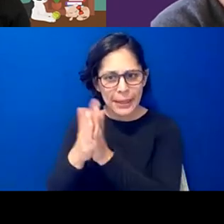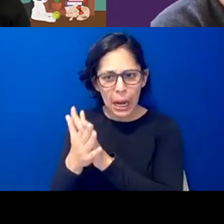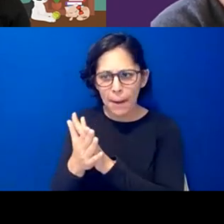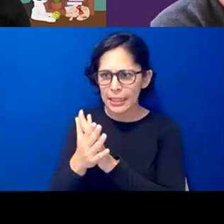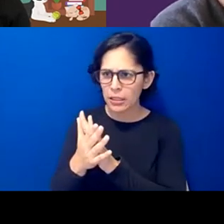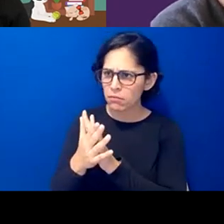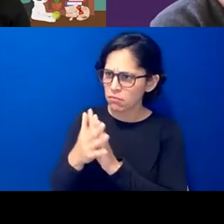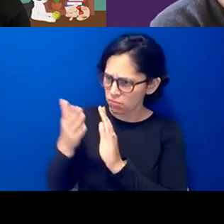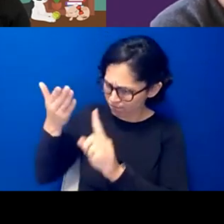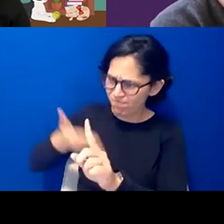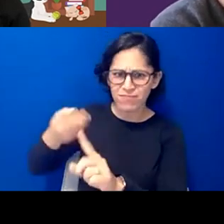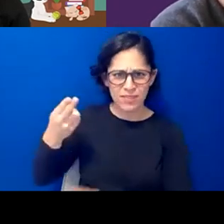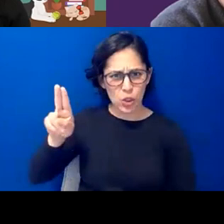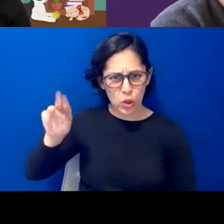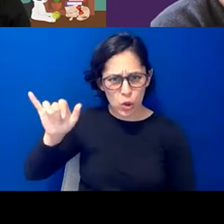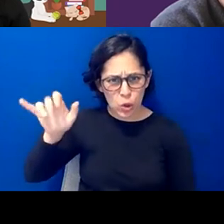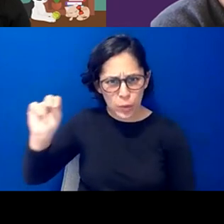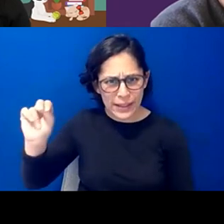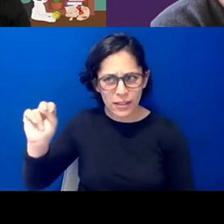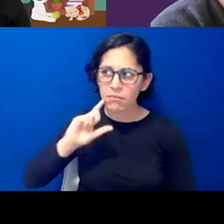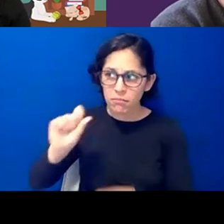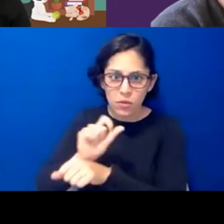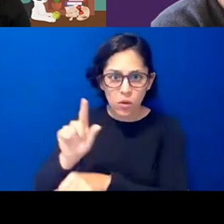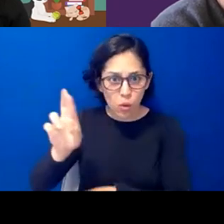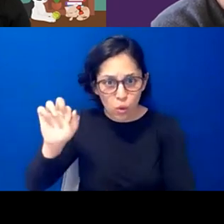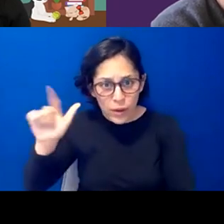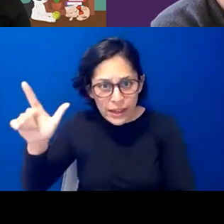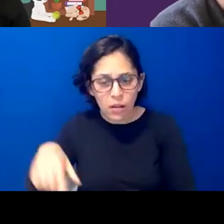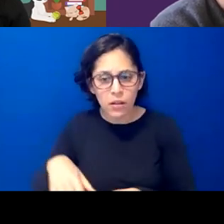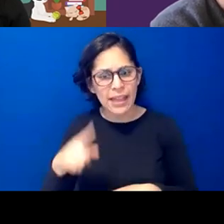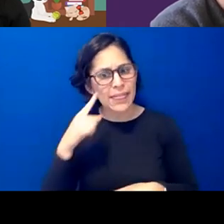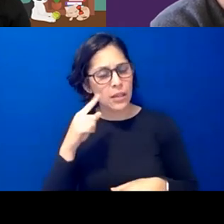Ghada Al-Masri: And I say this because I was an undocumented student as well.